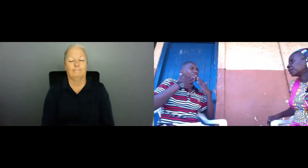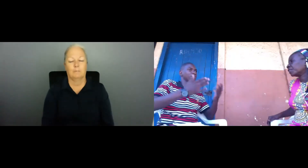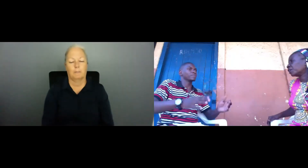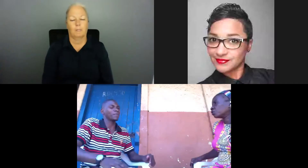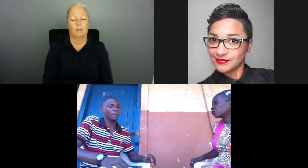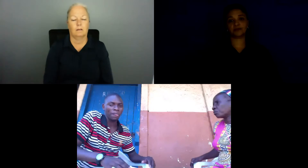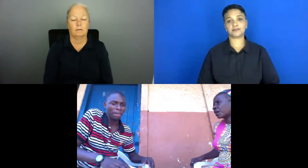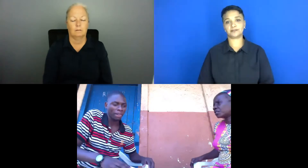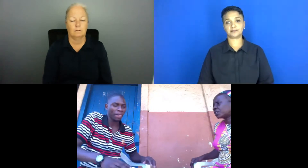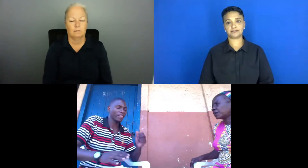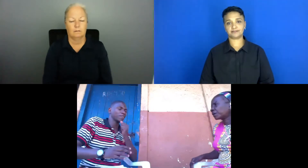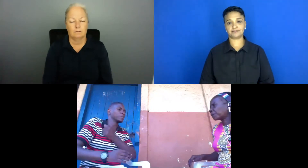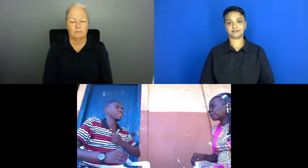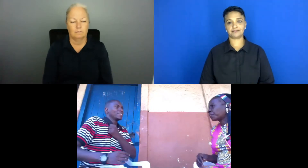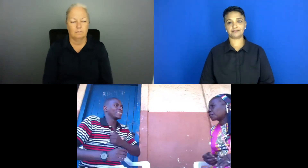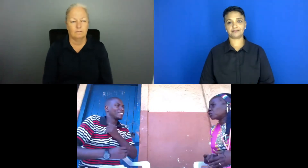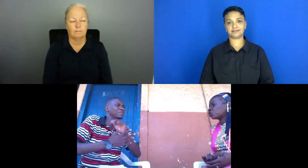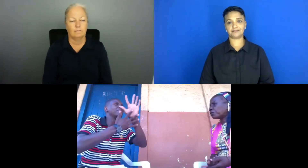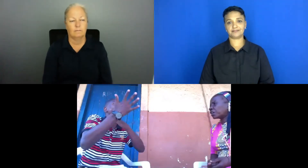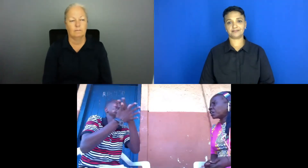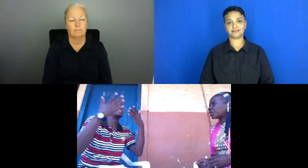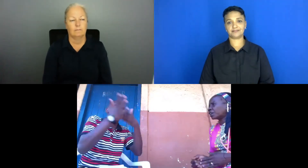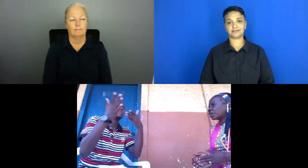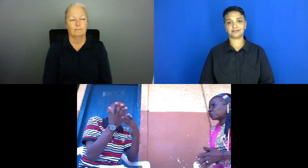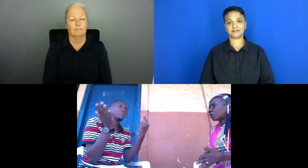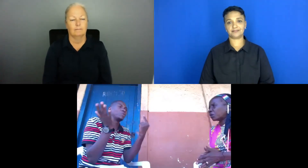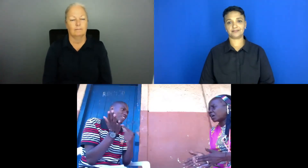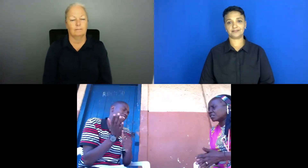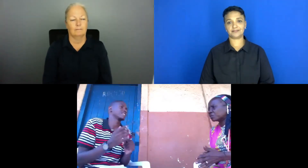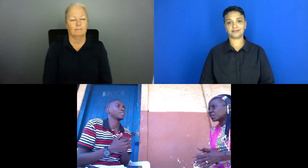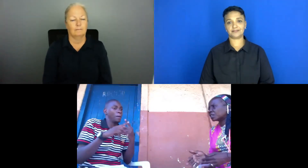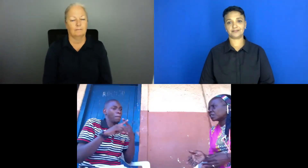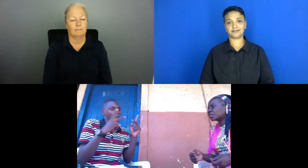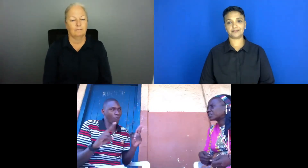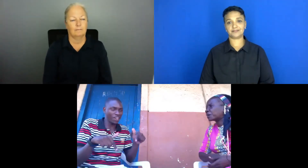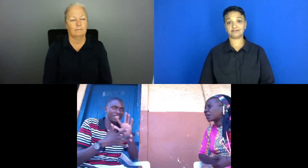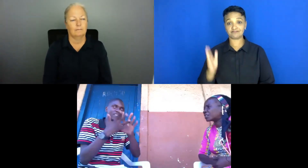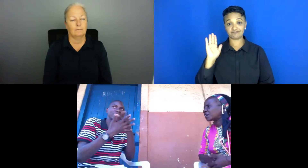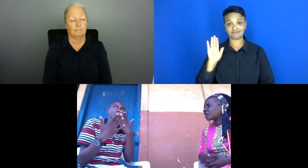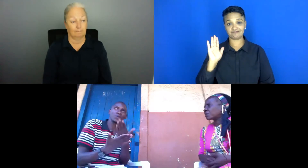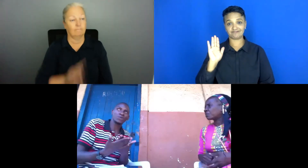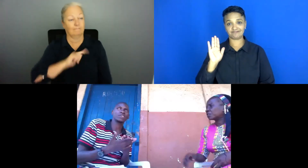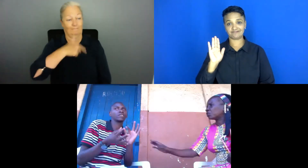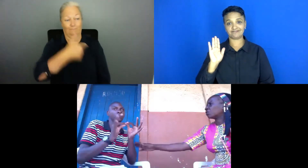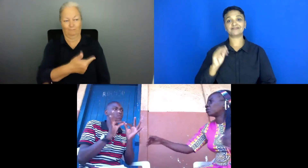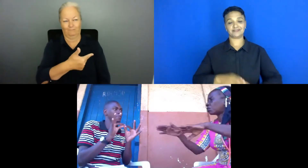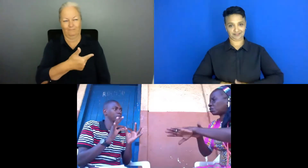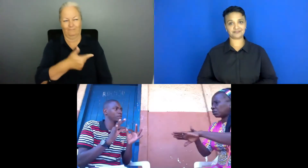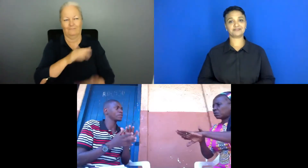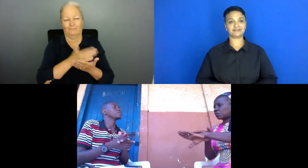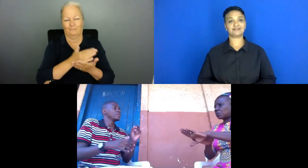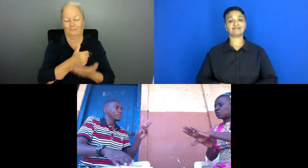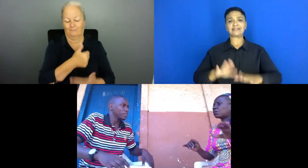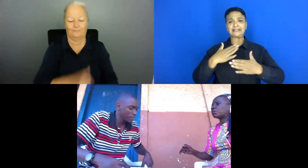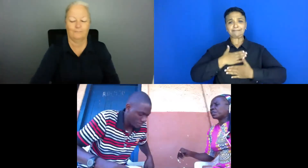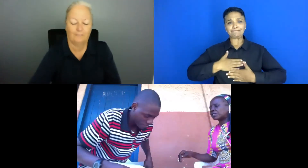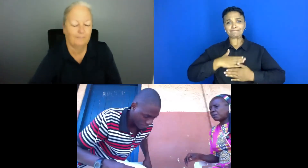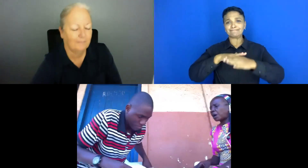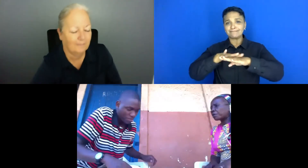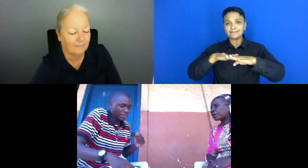thank you so much sorry the network has been disturbing us but all the same i'm here